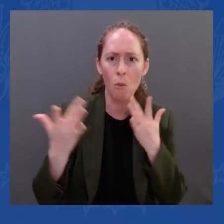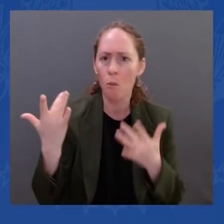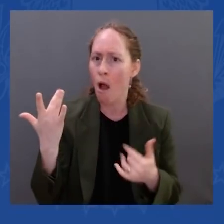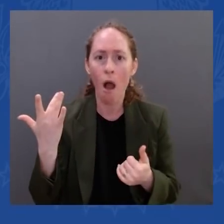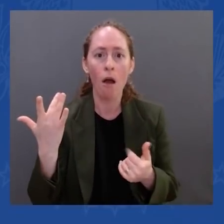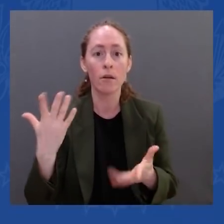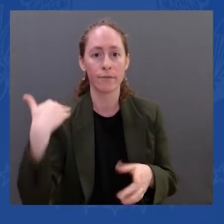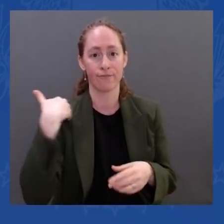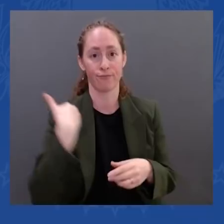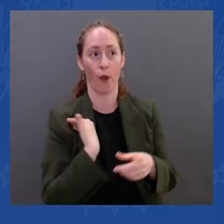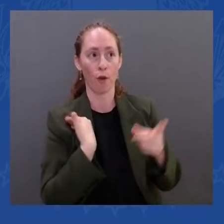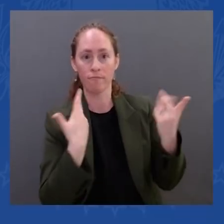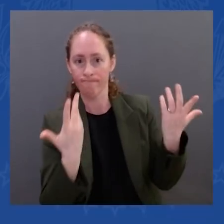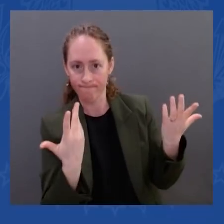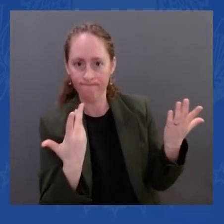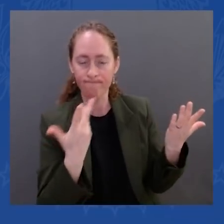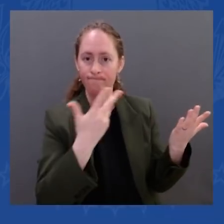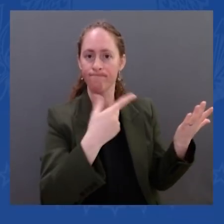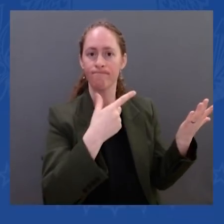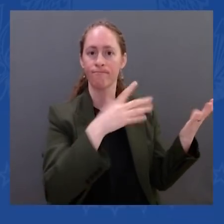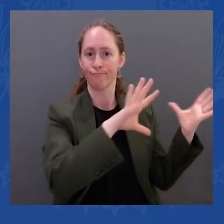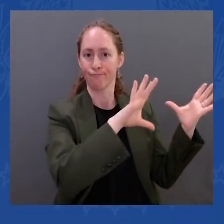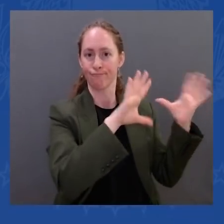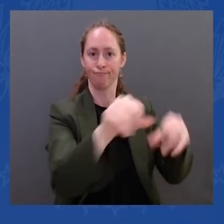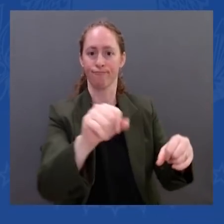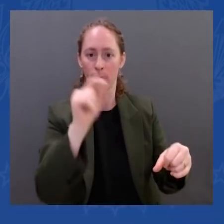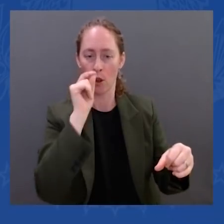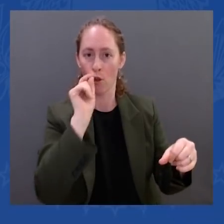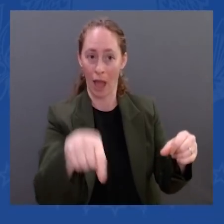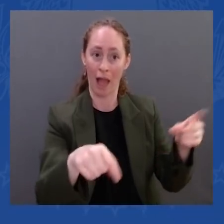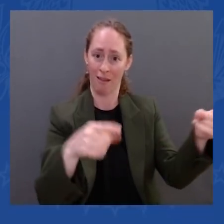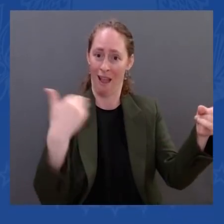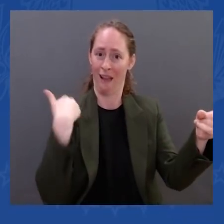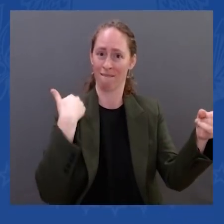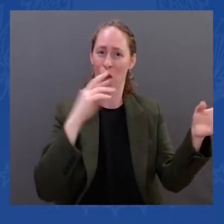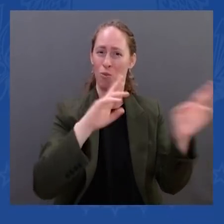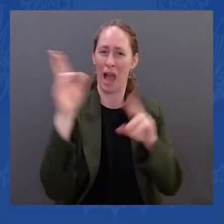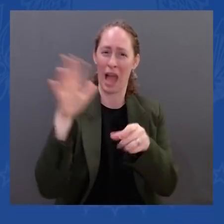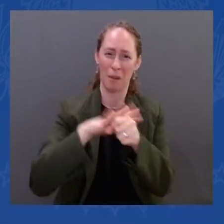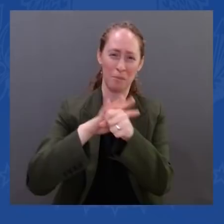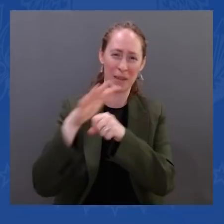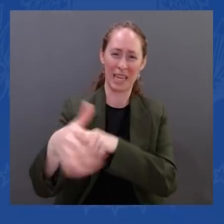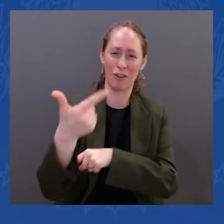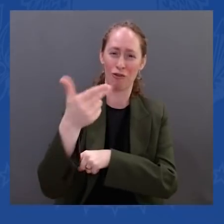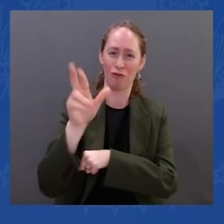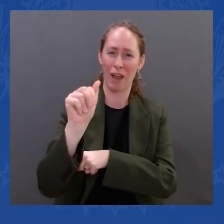I mean, excuse me, of grain being held up in Ukraine that would fundamentally impact positively on the market